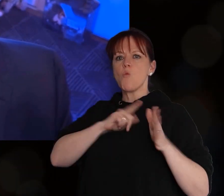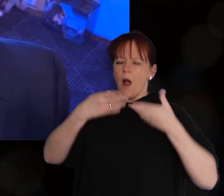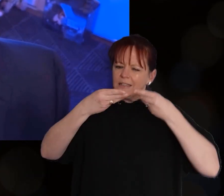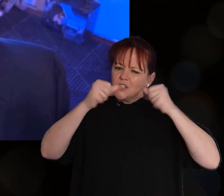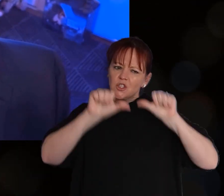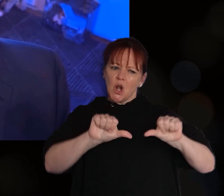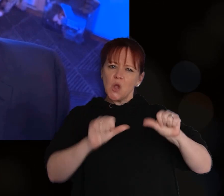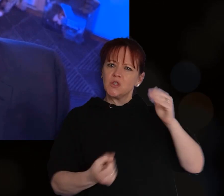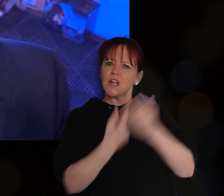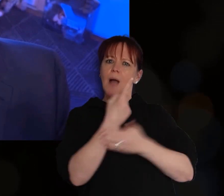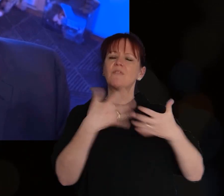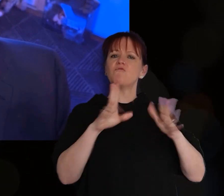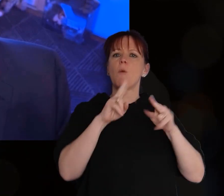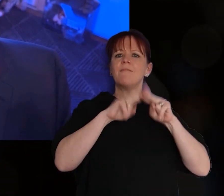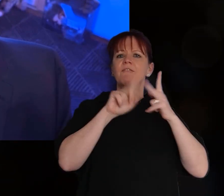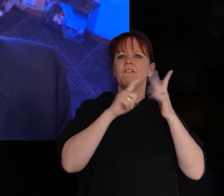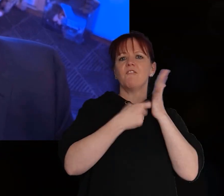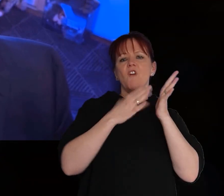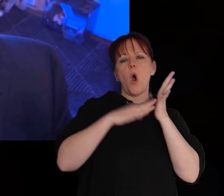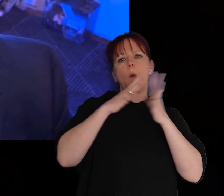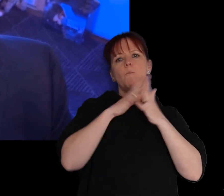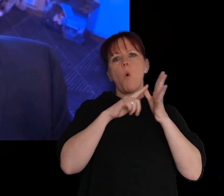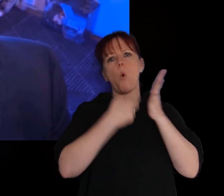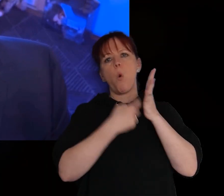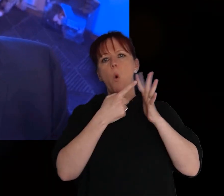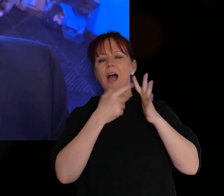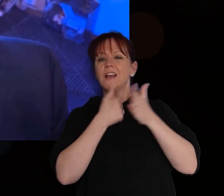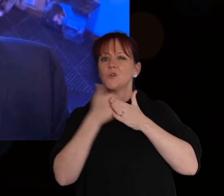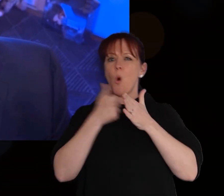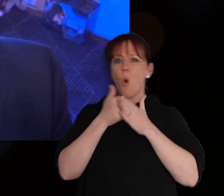that can come from things like firmware and third party software too.